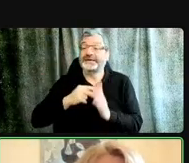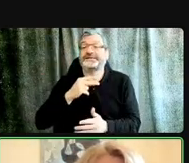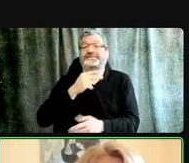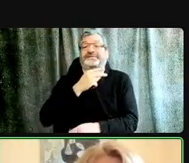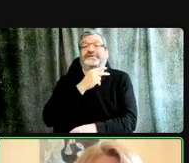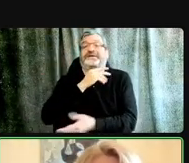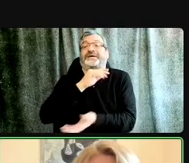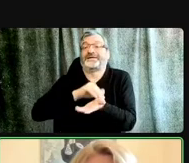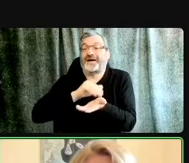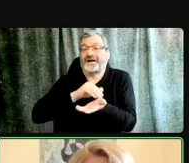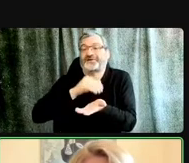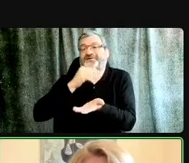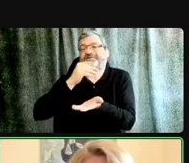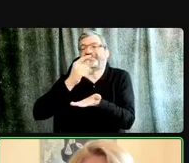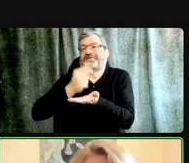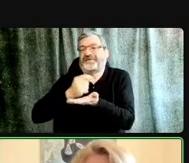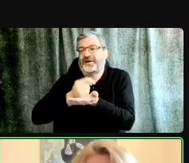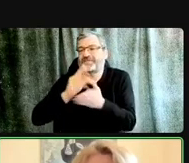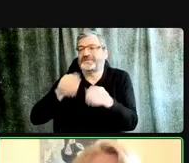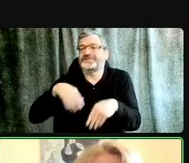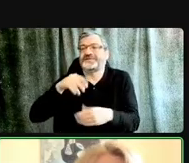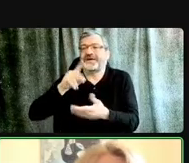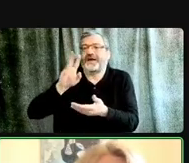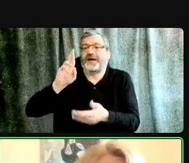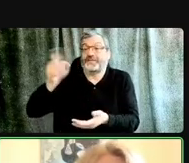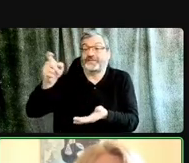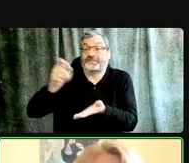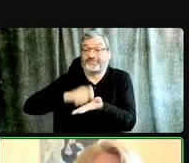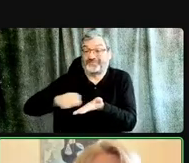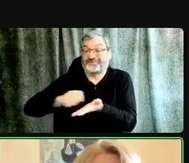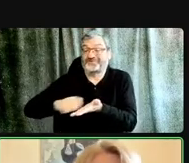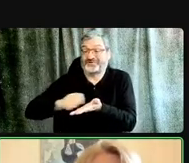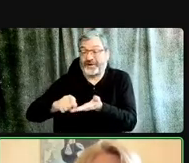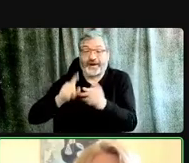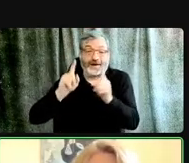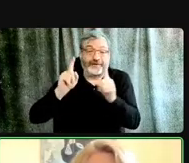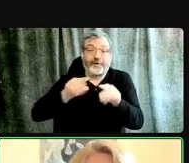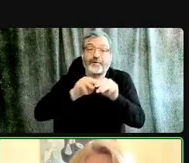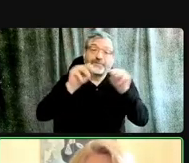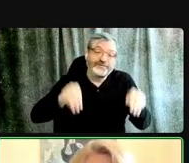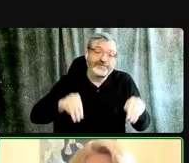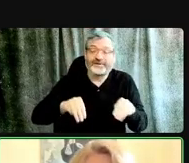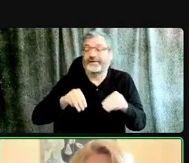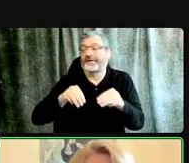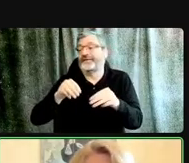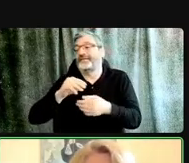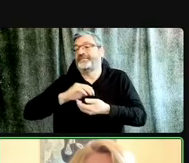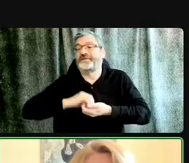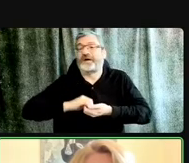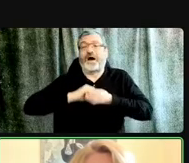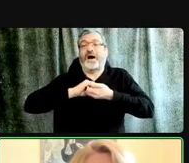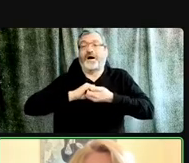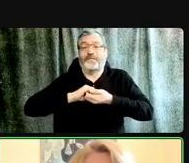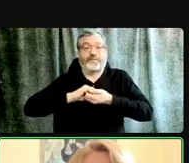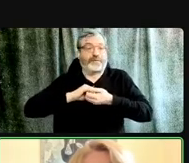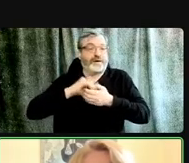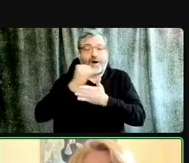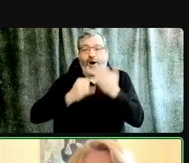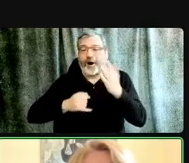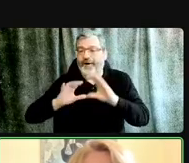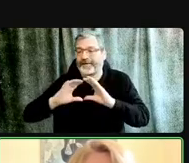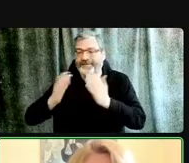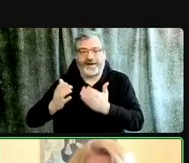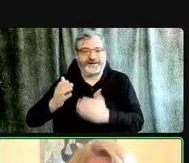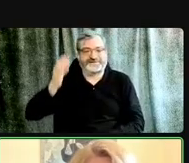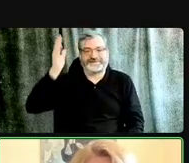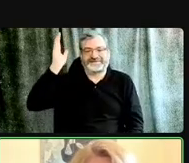but operas, symphonies, art classes and lectures to really help people.